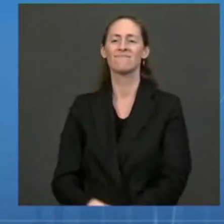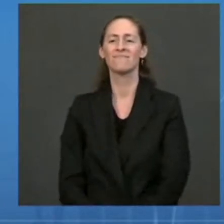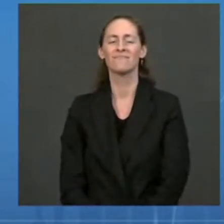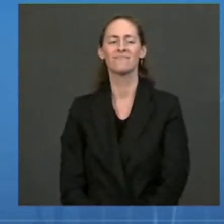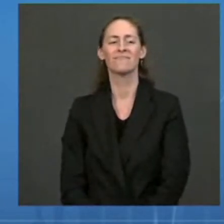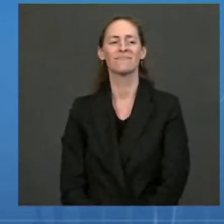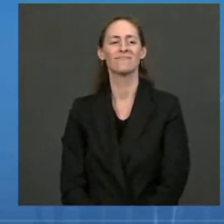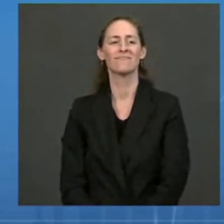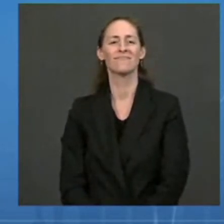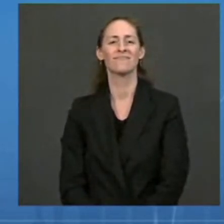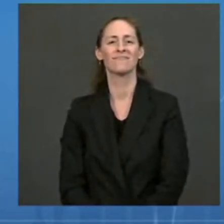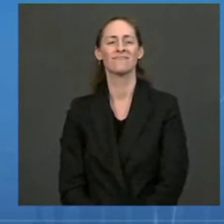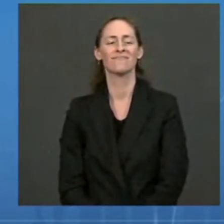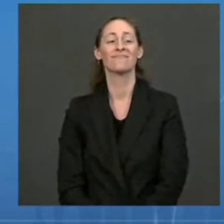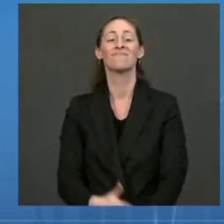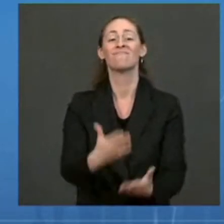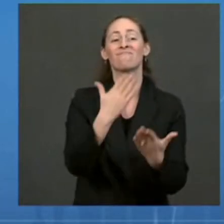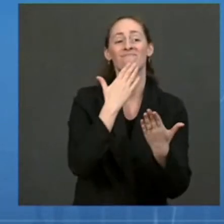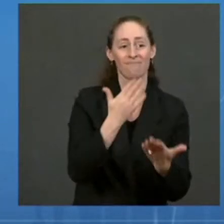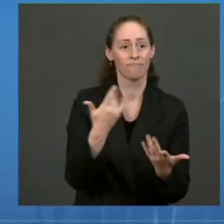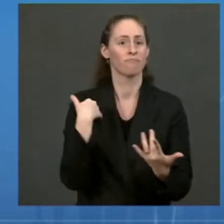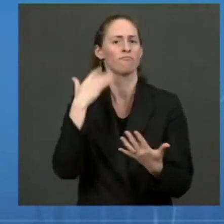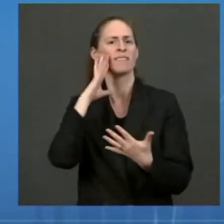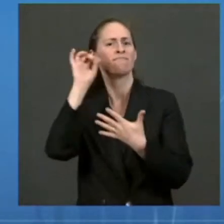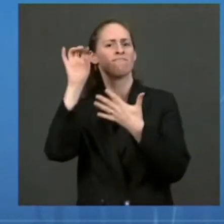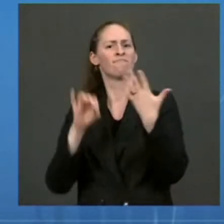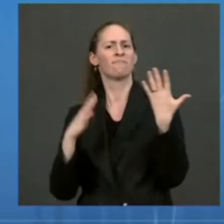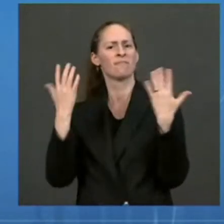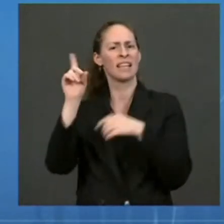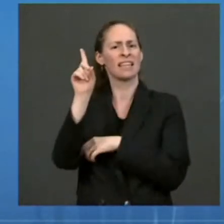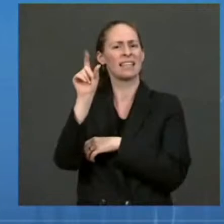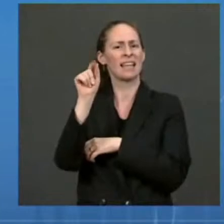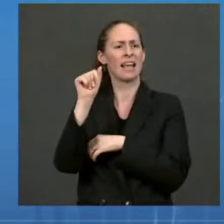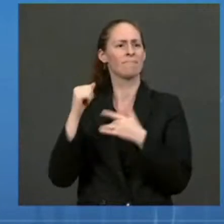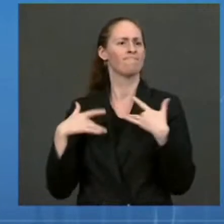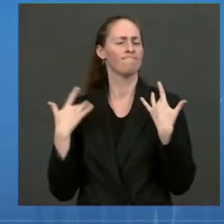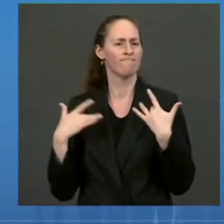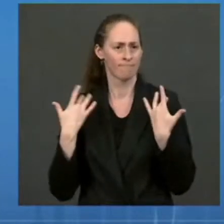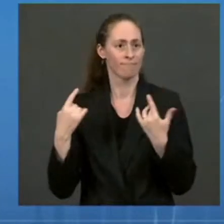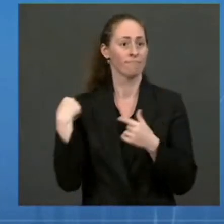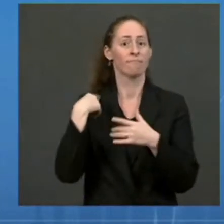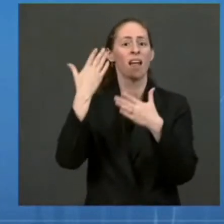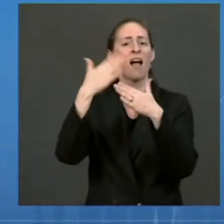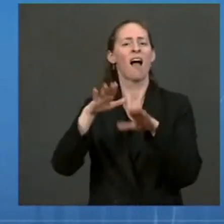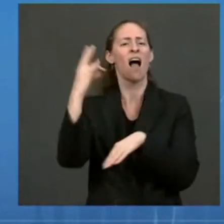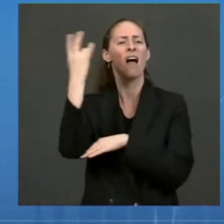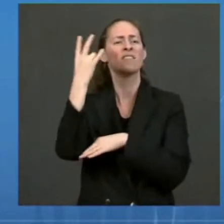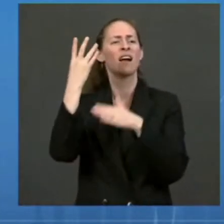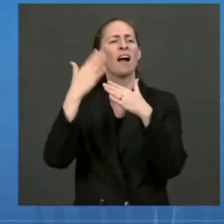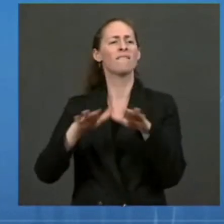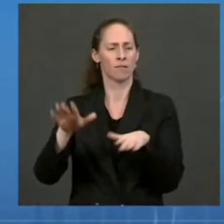THANK YOU FOR YOUR TIME TODAY AND I WI PA IT ON TO DR. WALENSKY .